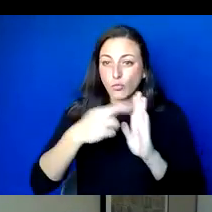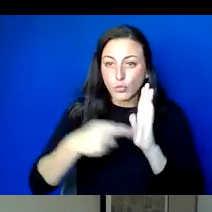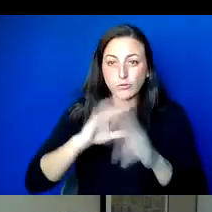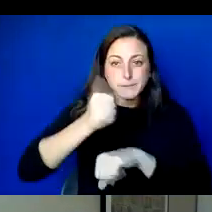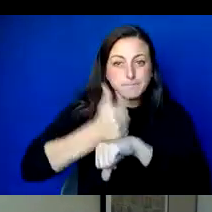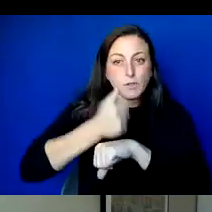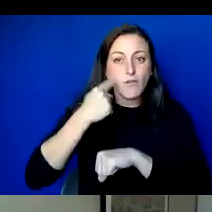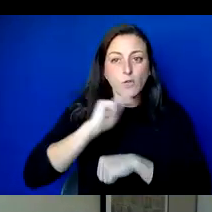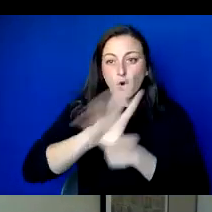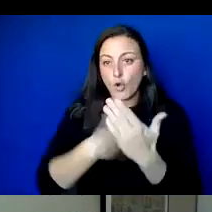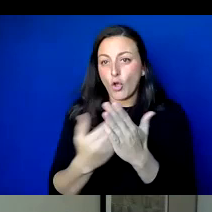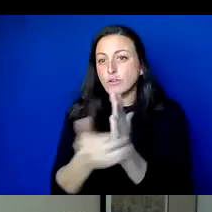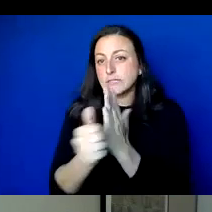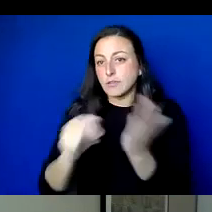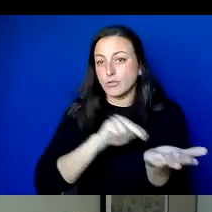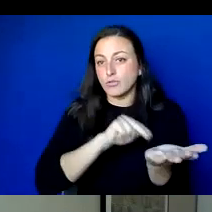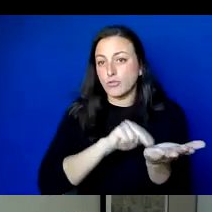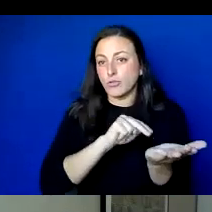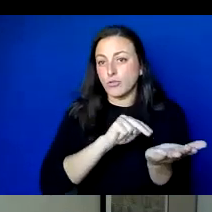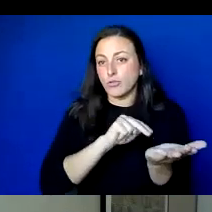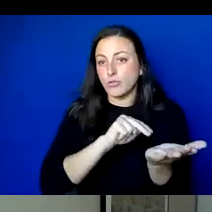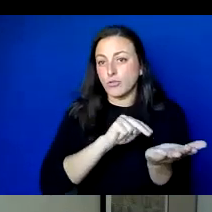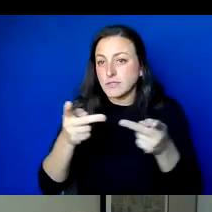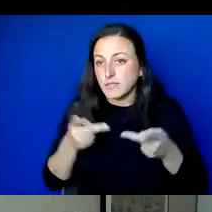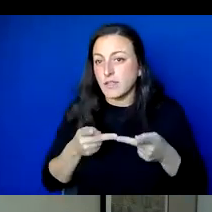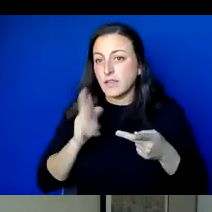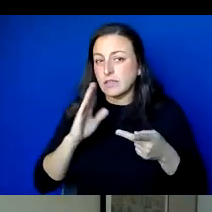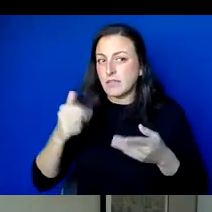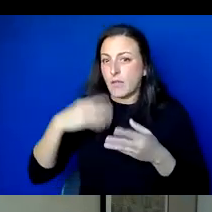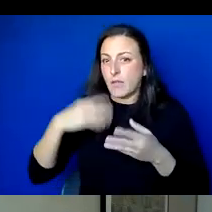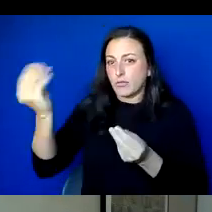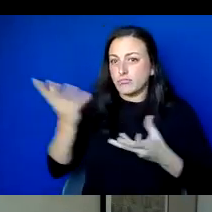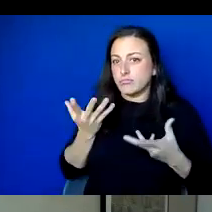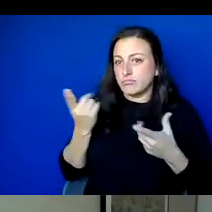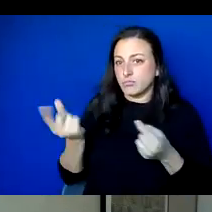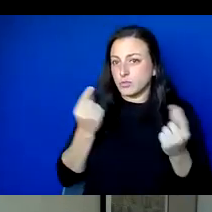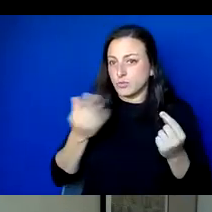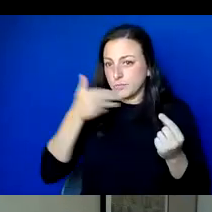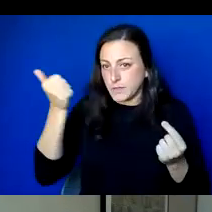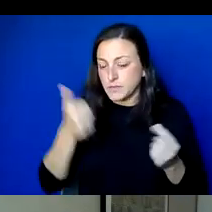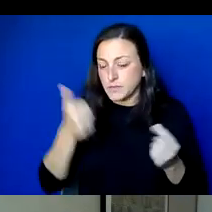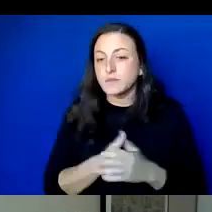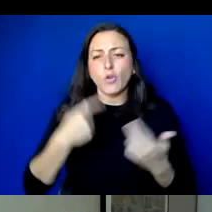to help us with guidance. I think in general, of course, we agree that once you've had these two